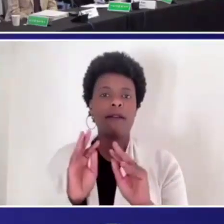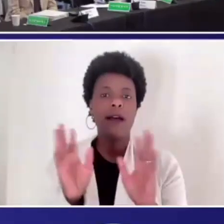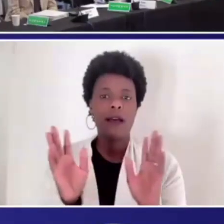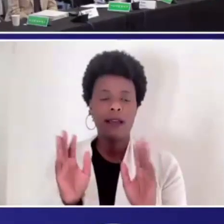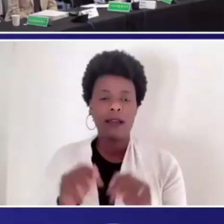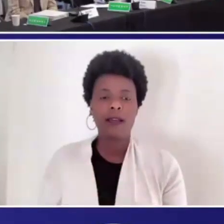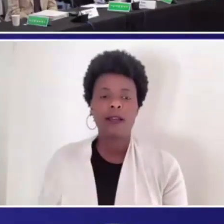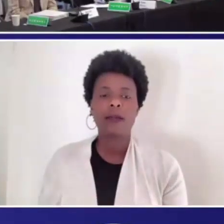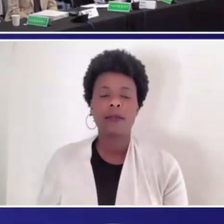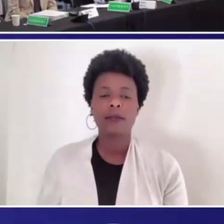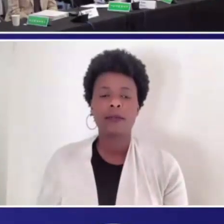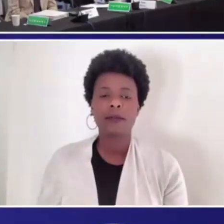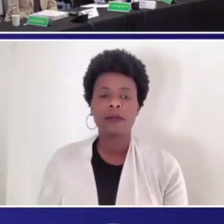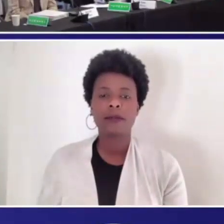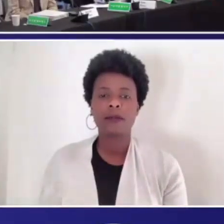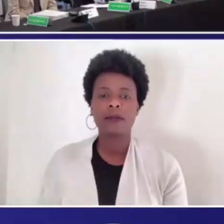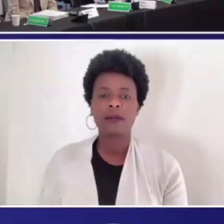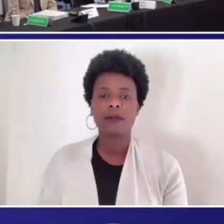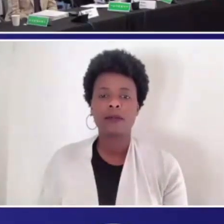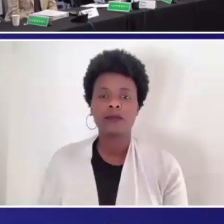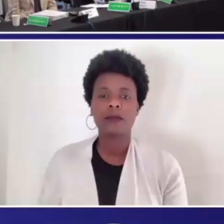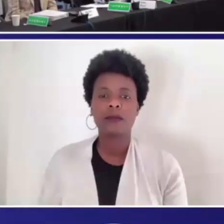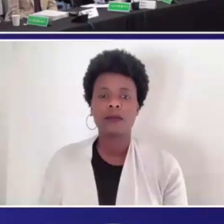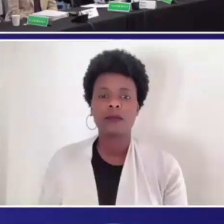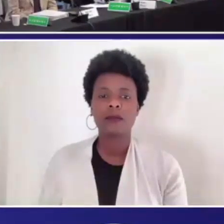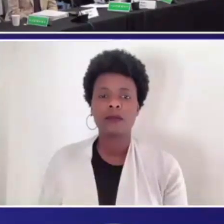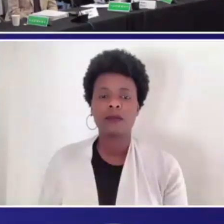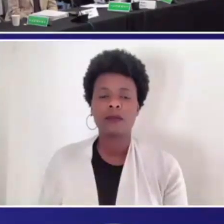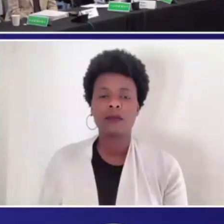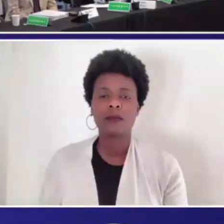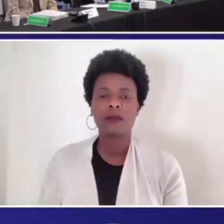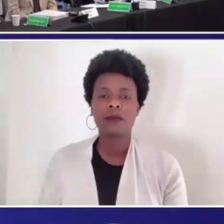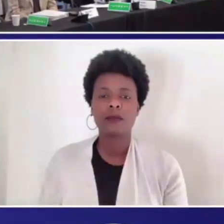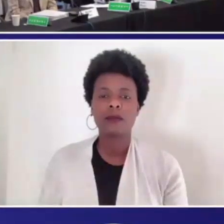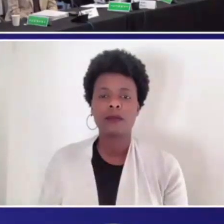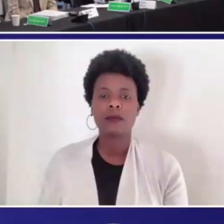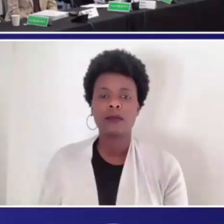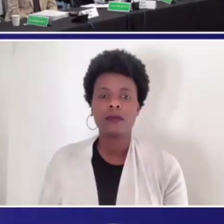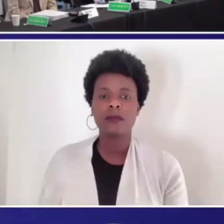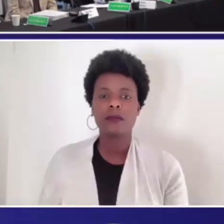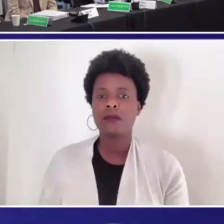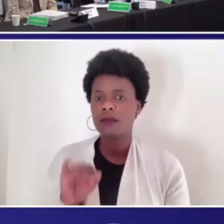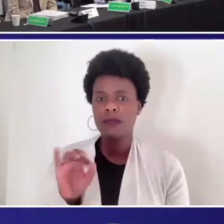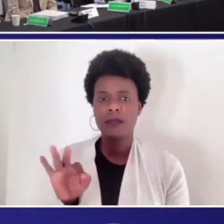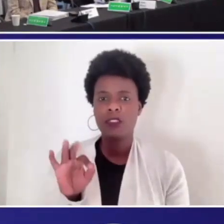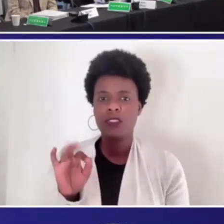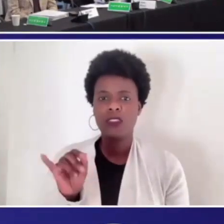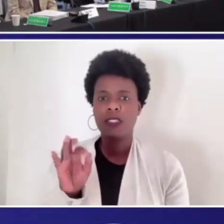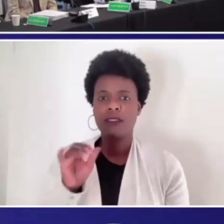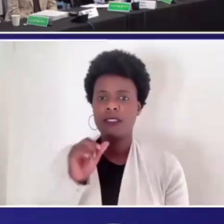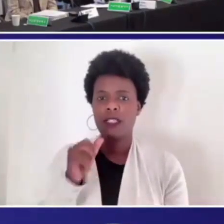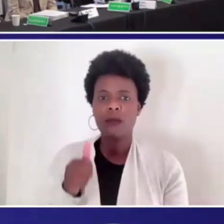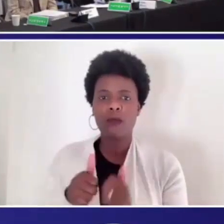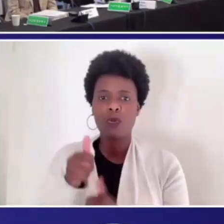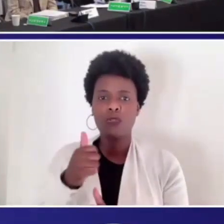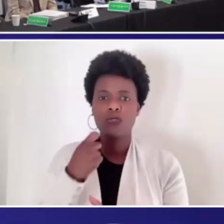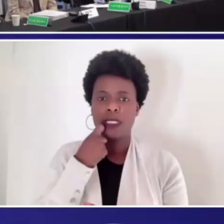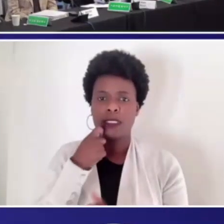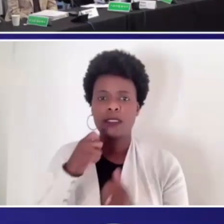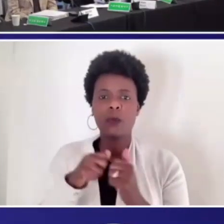So, Jeff this is not the, the latest one I sent that has sort of the legal justification.